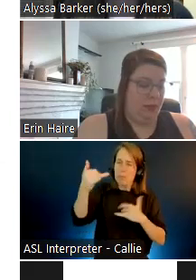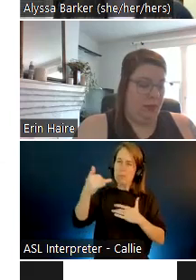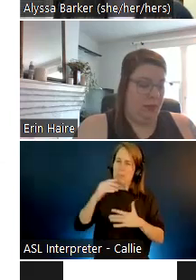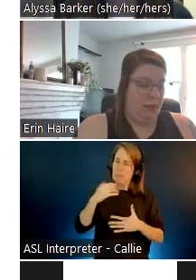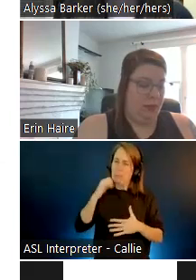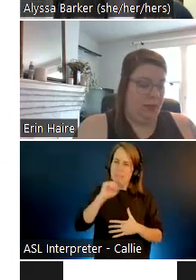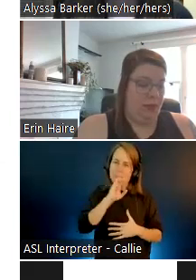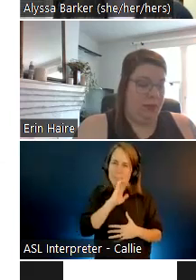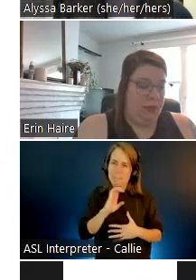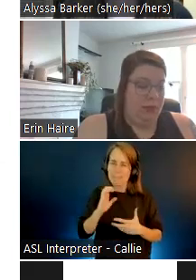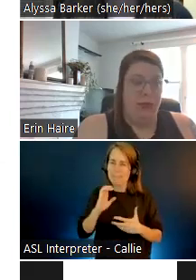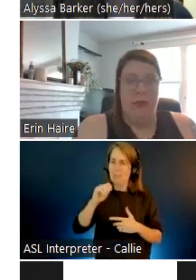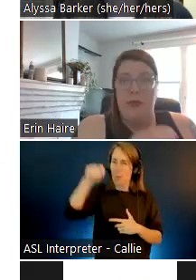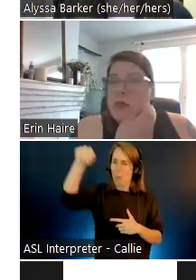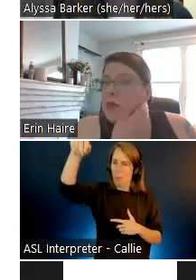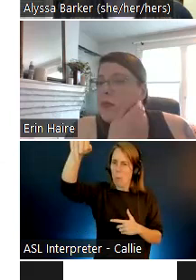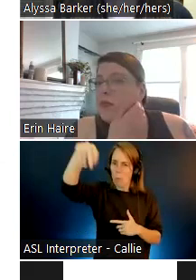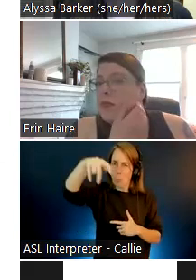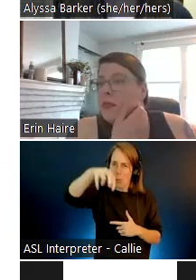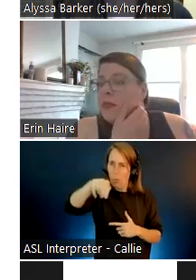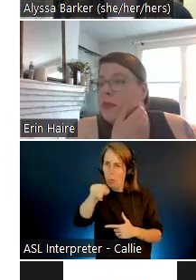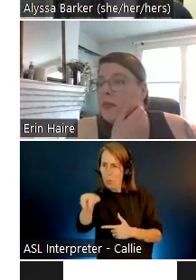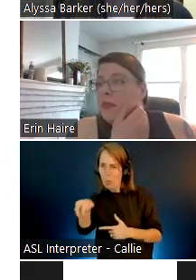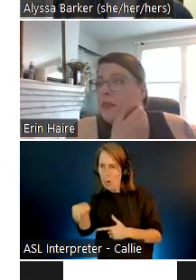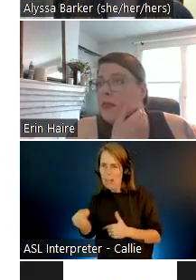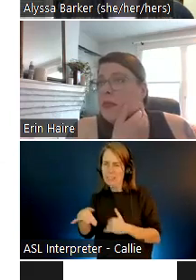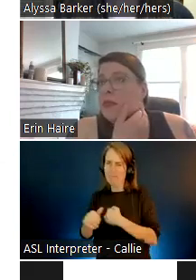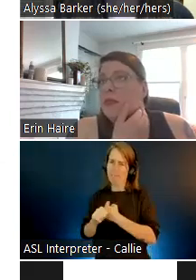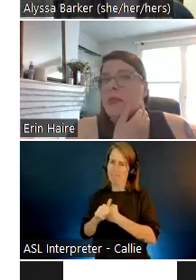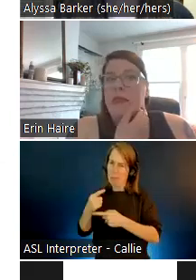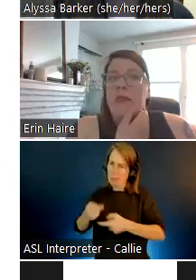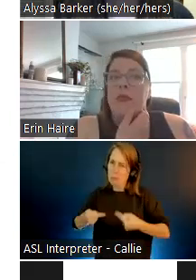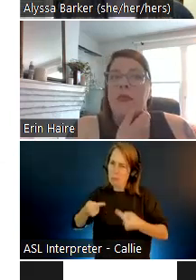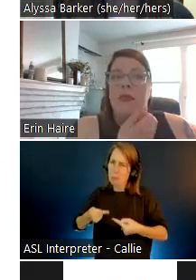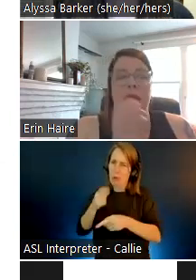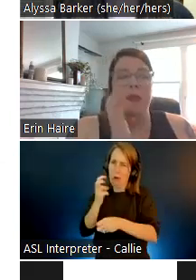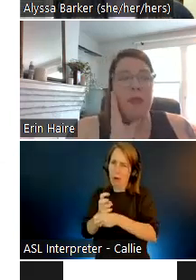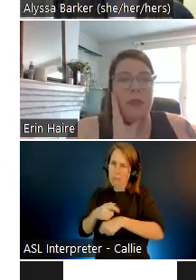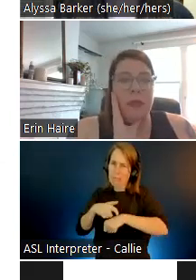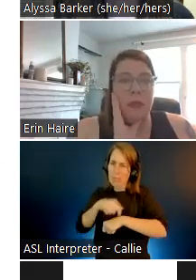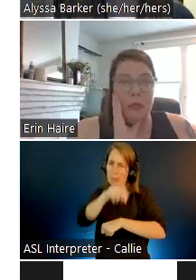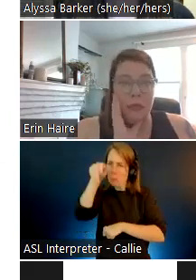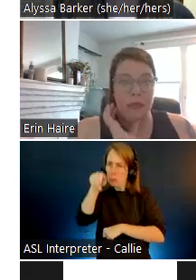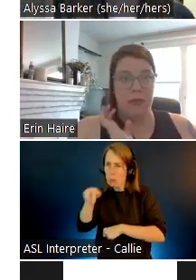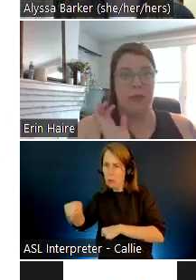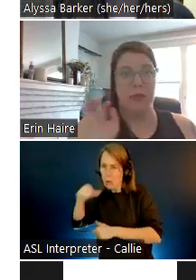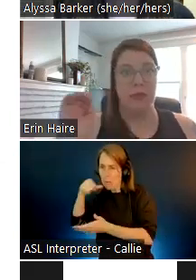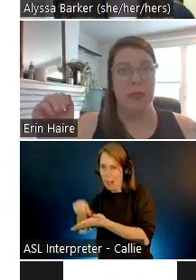the um down the driveway was was difficult and dangerous for them and they put in or wanted